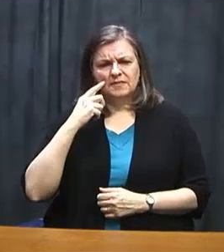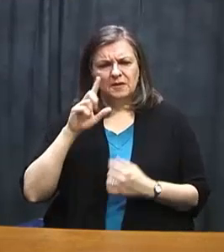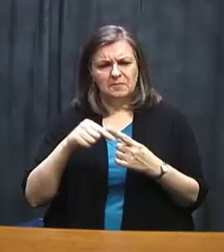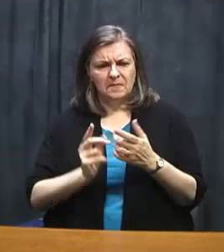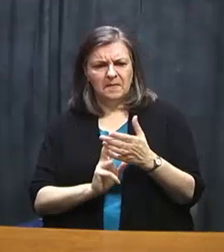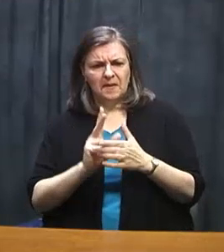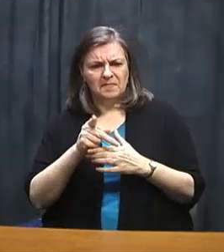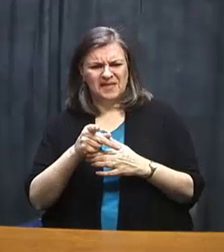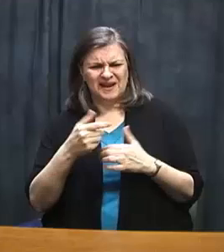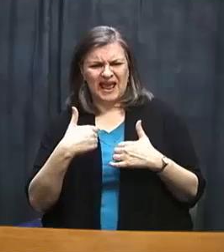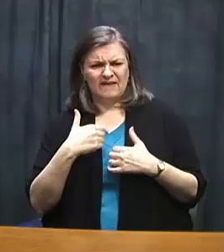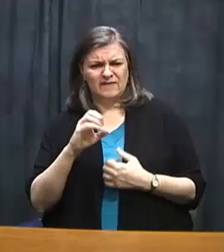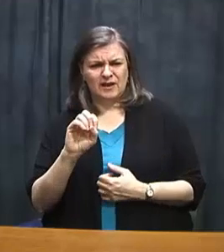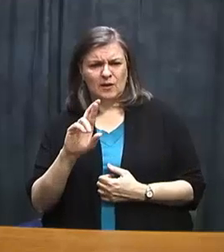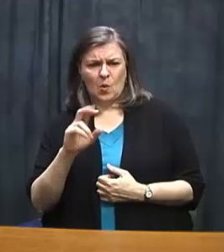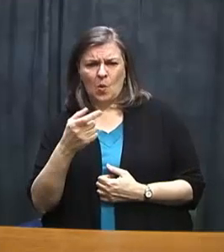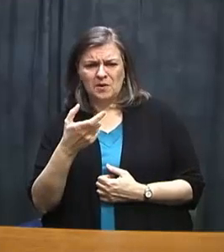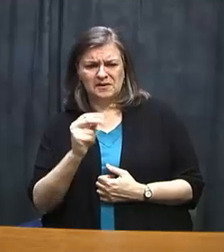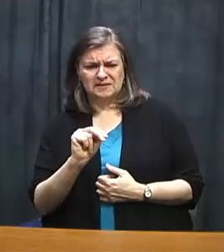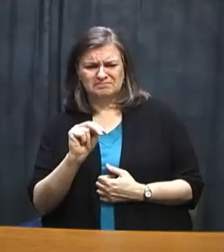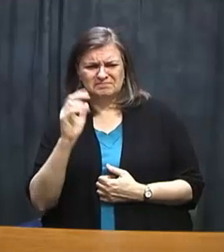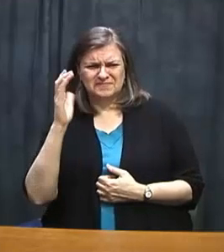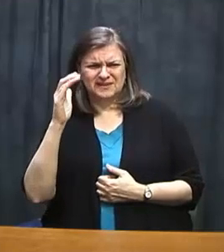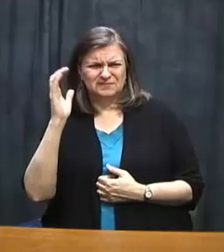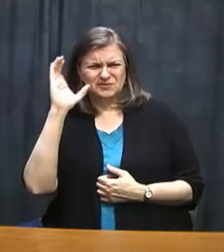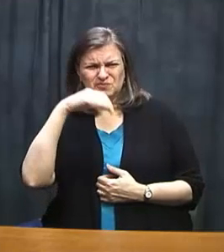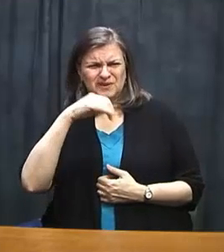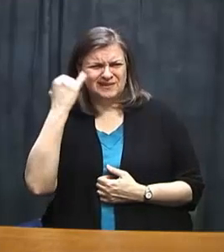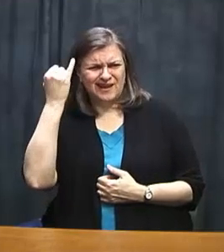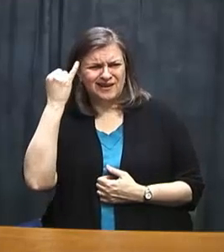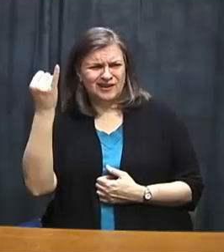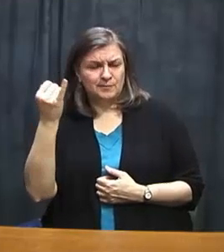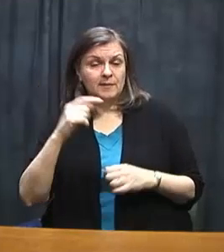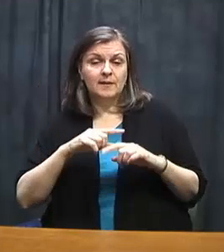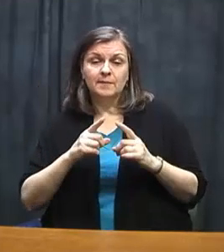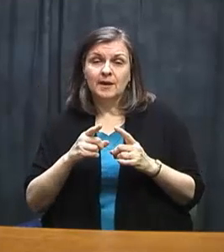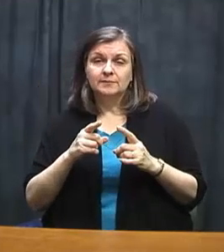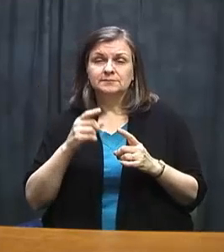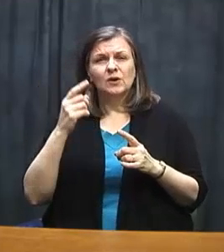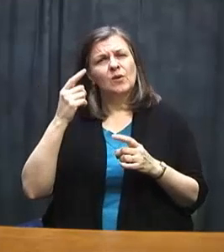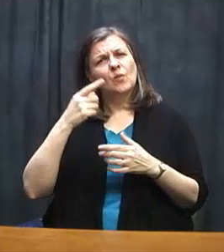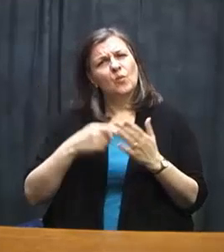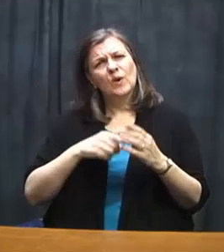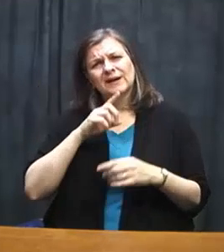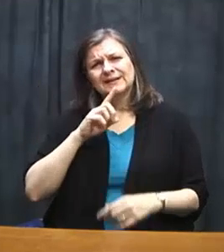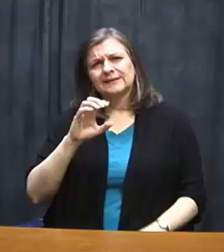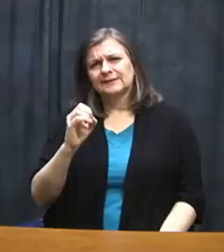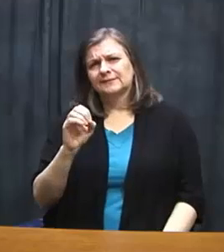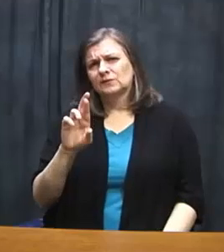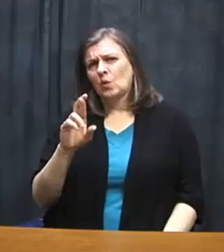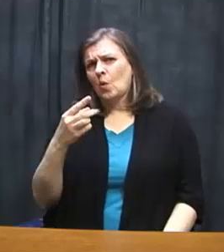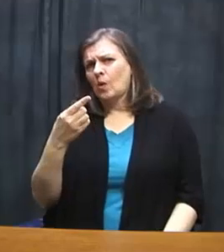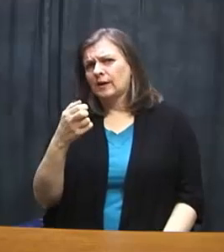a plant having an organ is something kind of odd but let's think about the basic definition of an organ